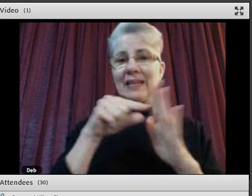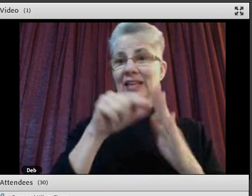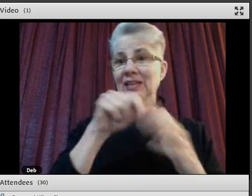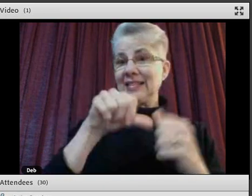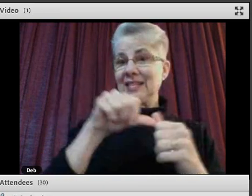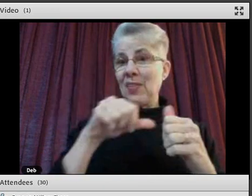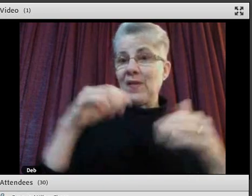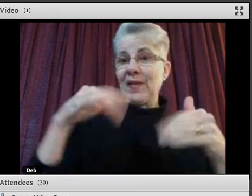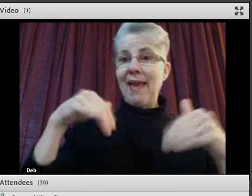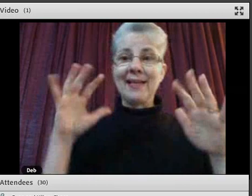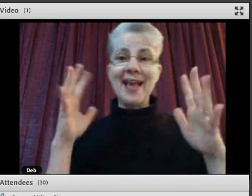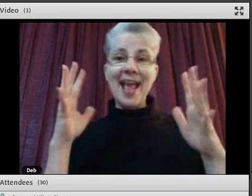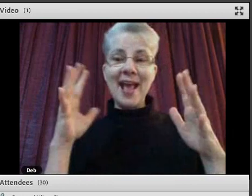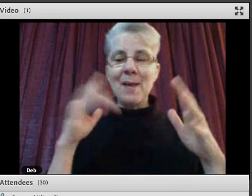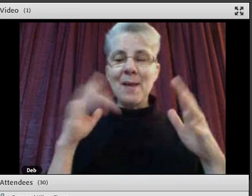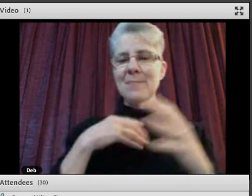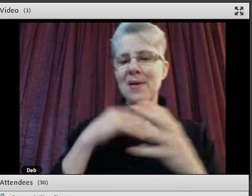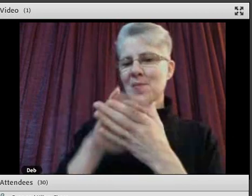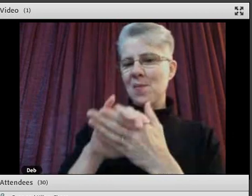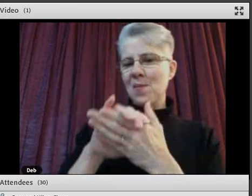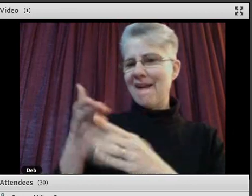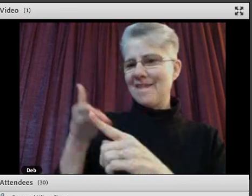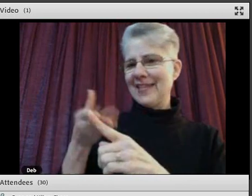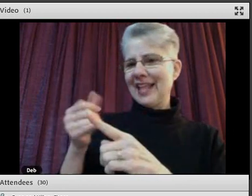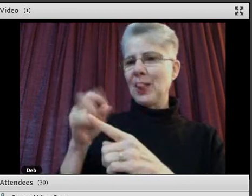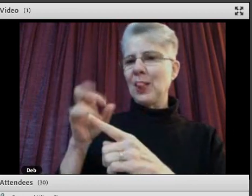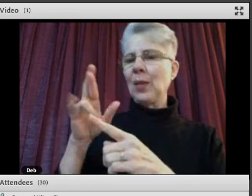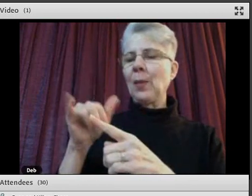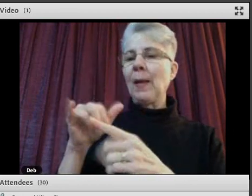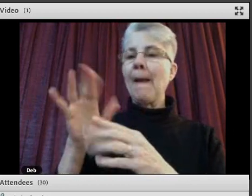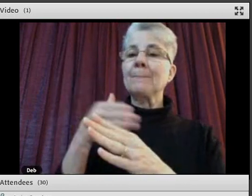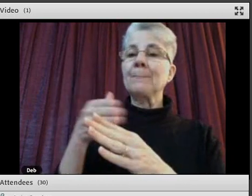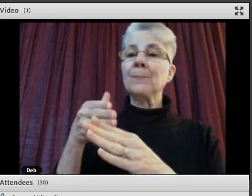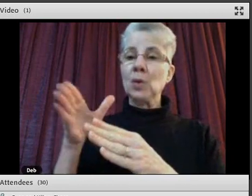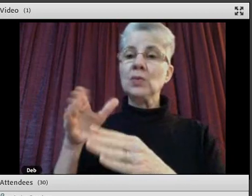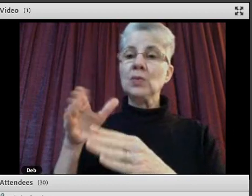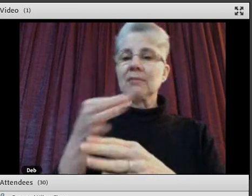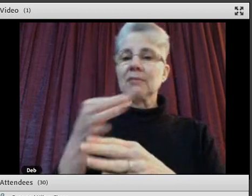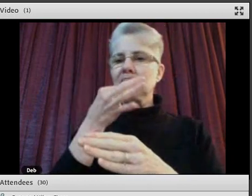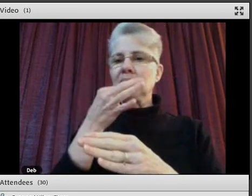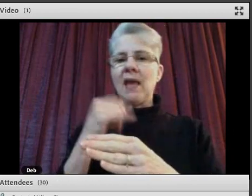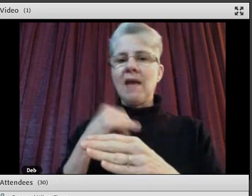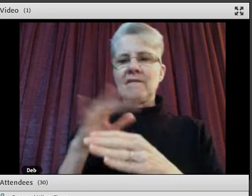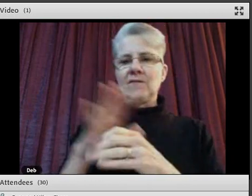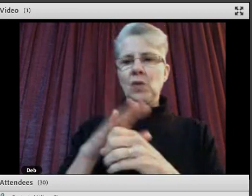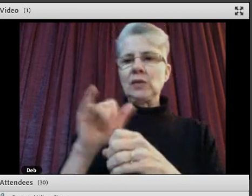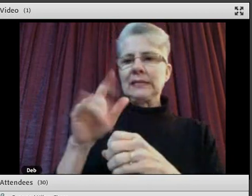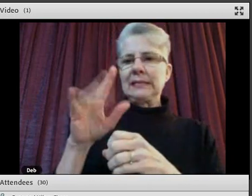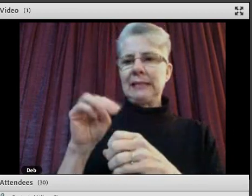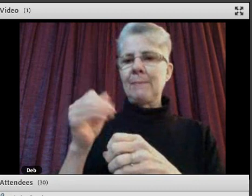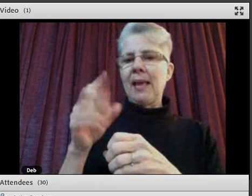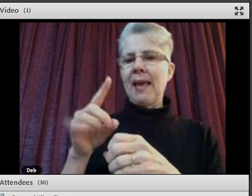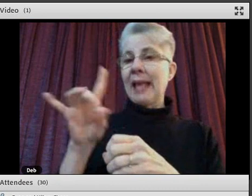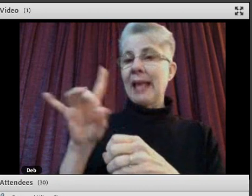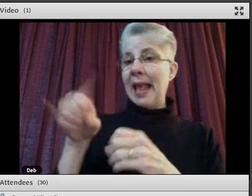My wife, Hilary, she's the music guru and the co-founder here at Full S.T.E.A.M. Ahead. She has eight years of public education, all in Music, K-5.